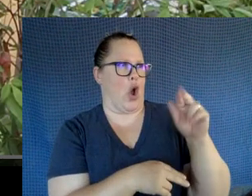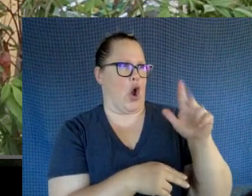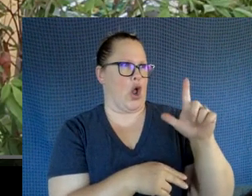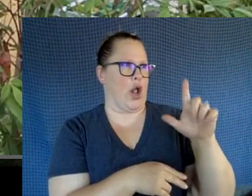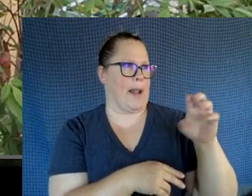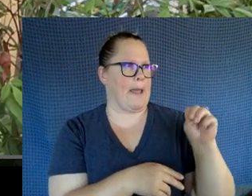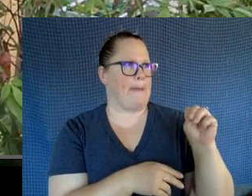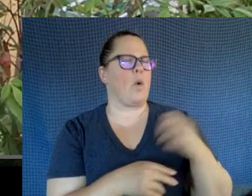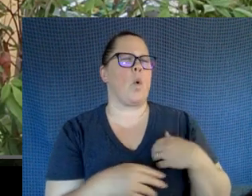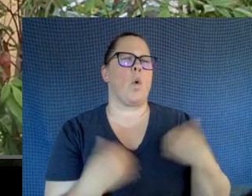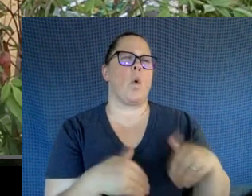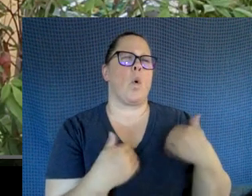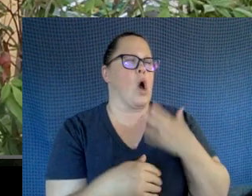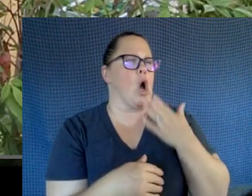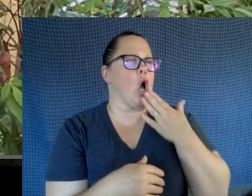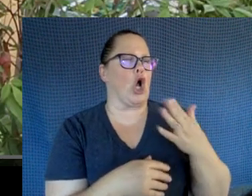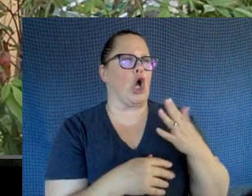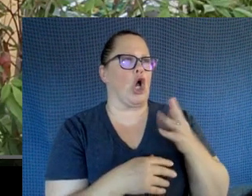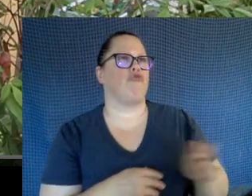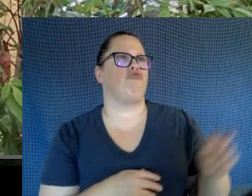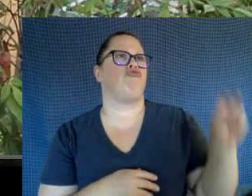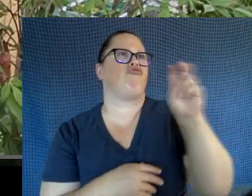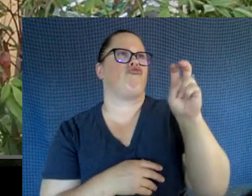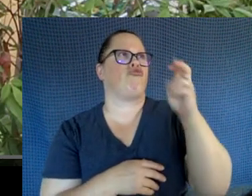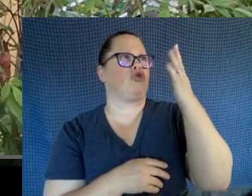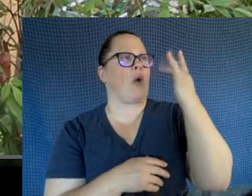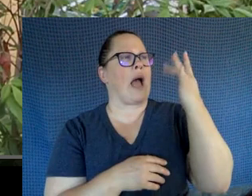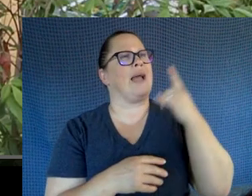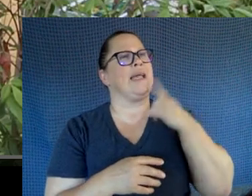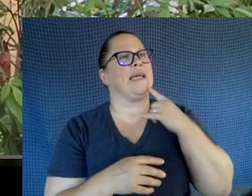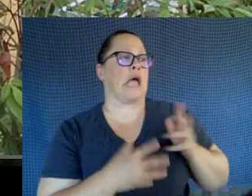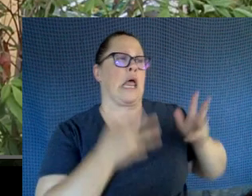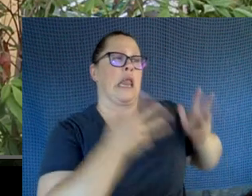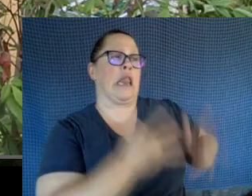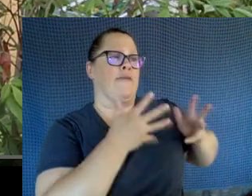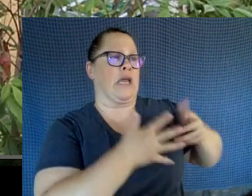because he's really leaving behind what he views as his family roots.